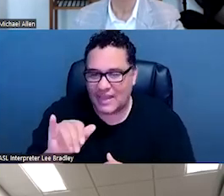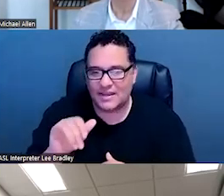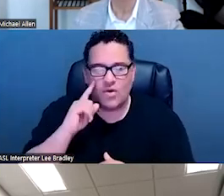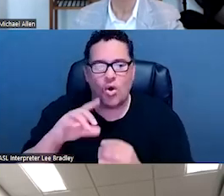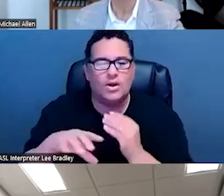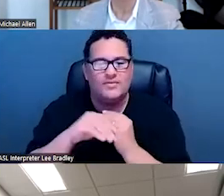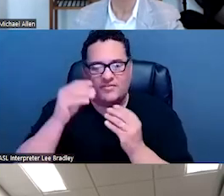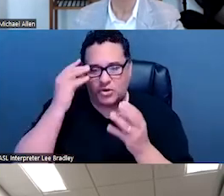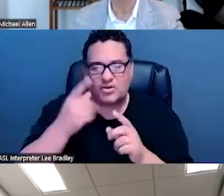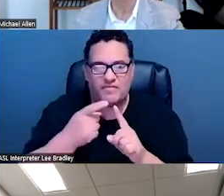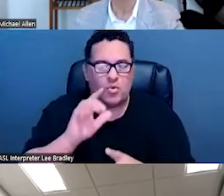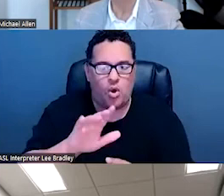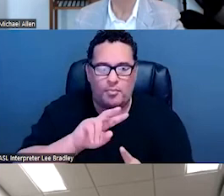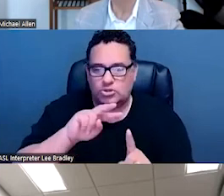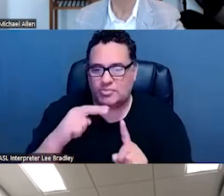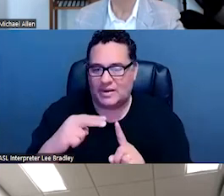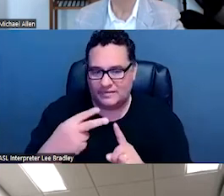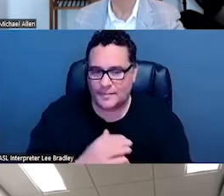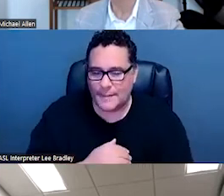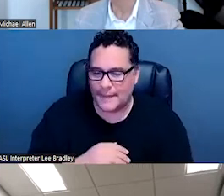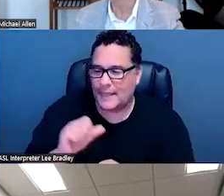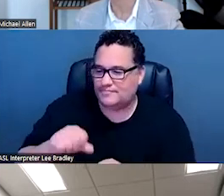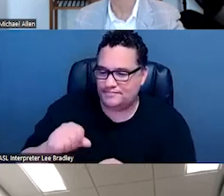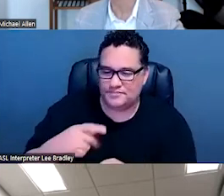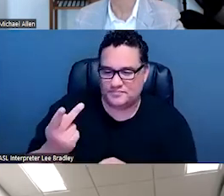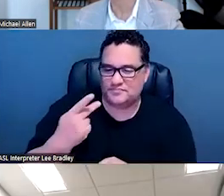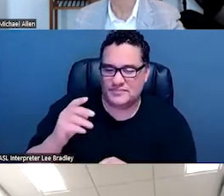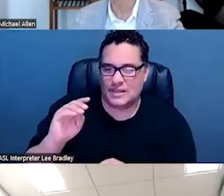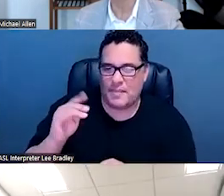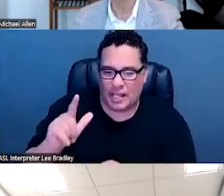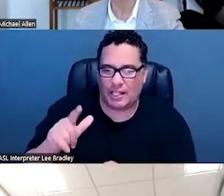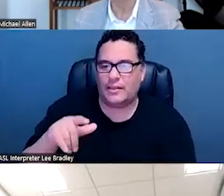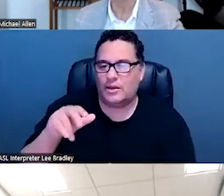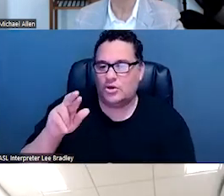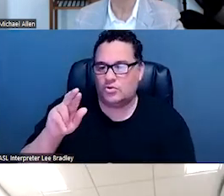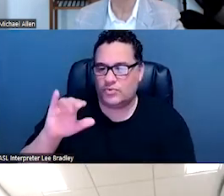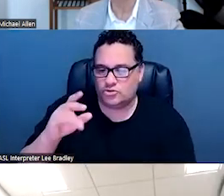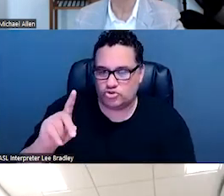YEAH, I THINK WE HAVE HAD THIS CONVERSATION, MICHAEL, RICHARD AND I HAD IT, SEVERAL YEARS AGO.